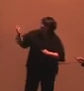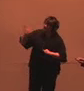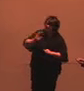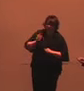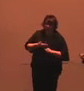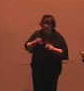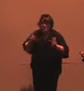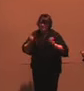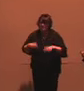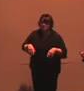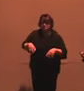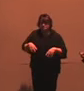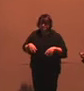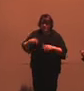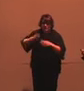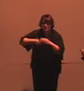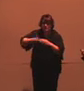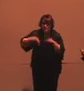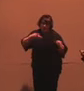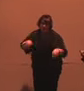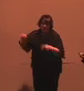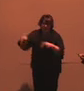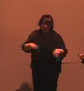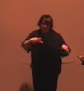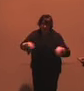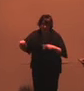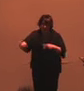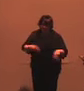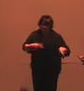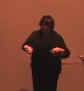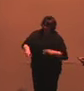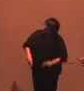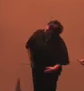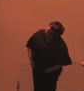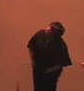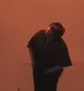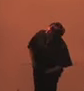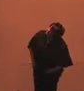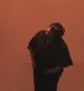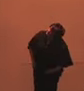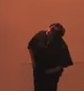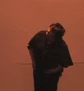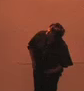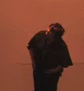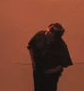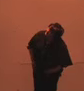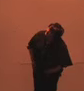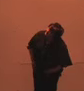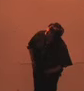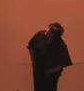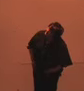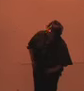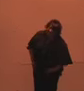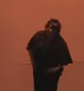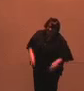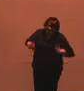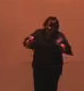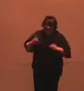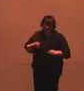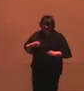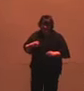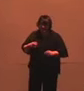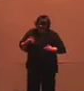And yeah, we have such happy end.